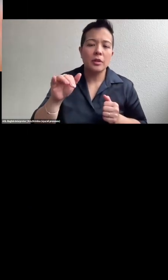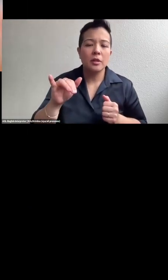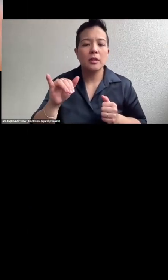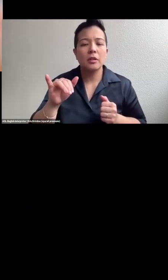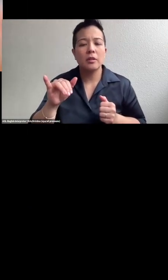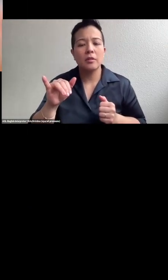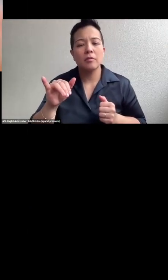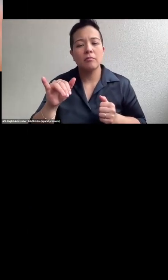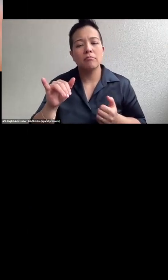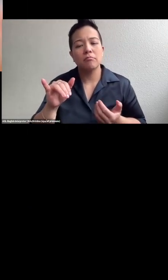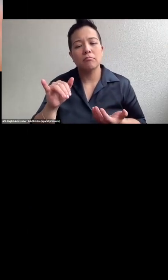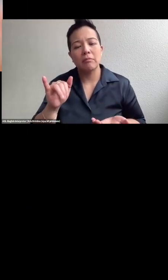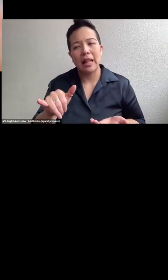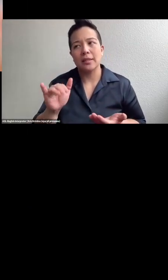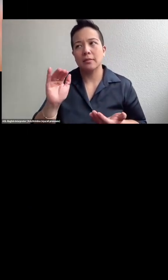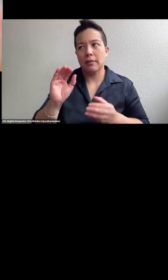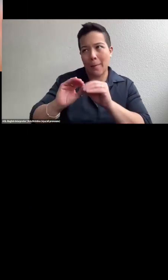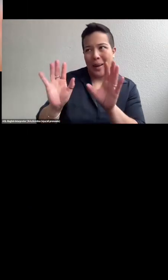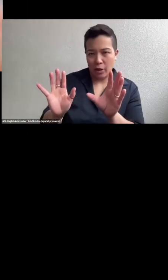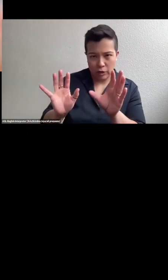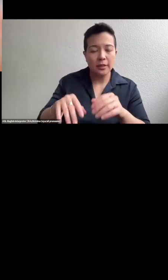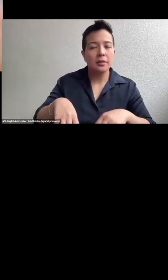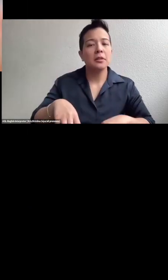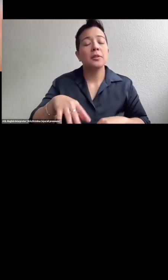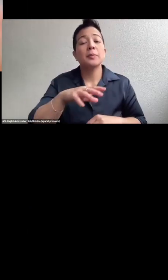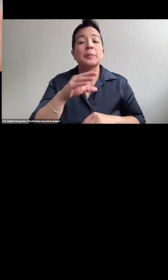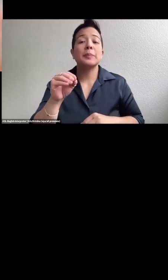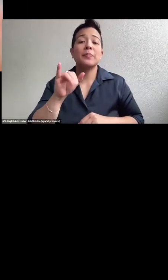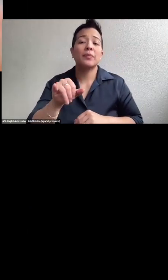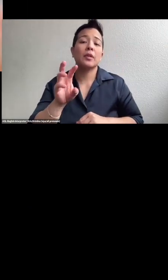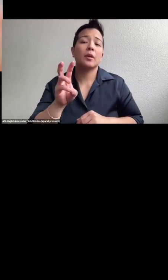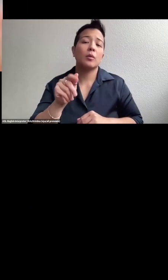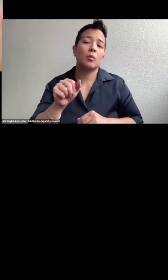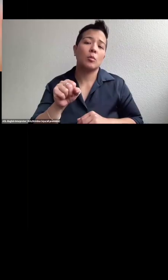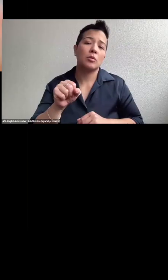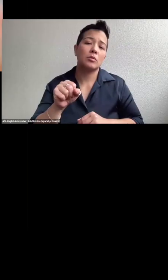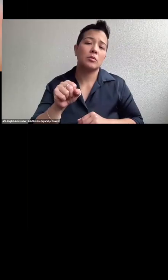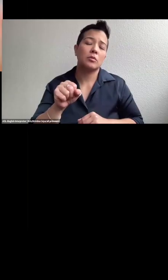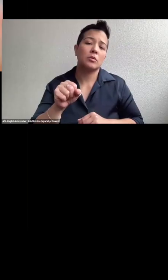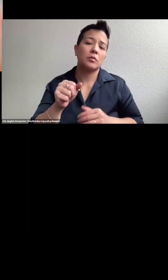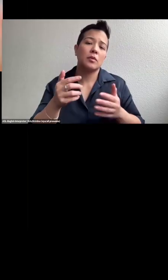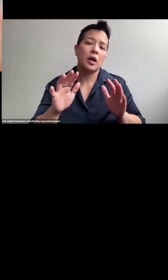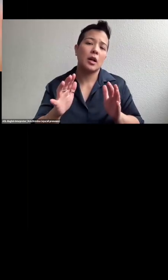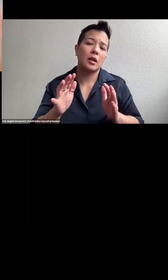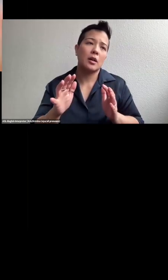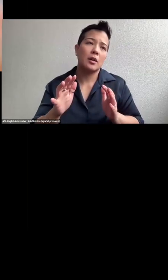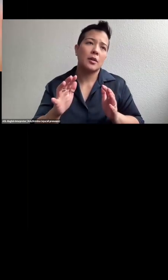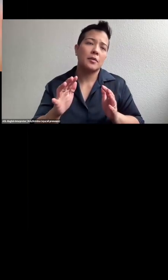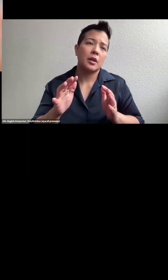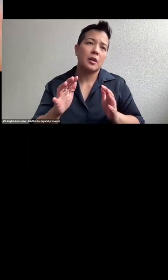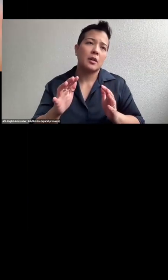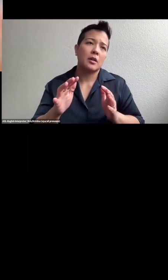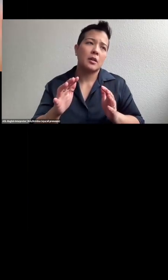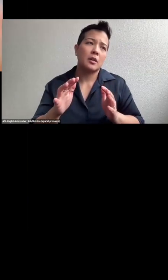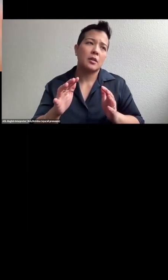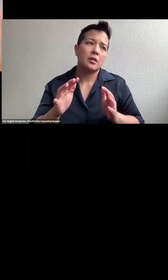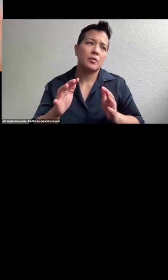And that was, they kind